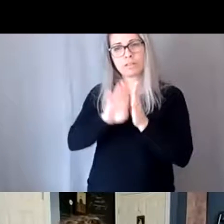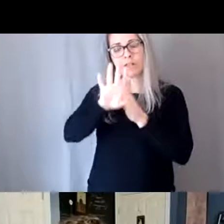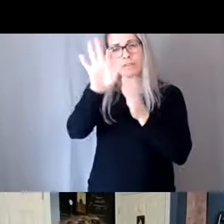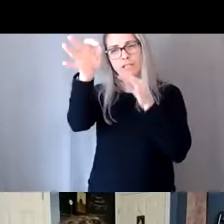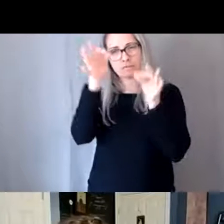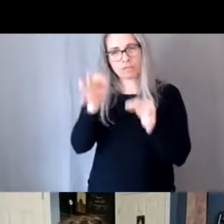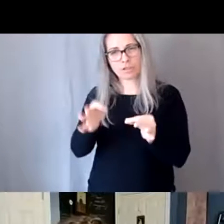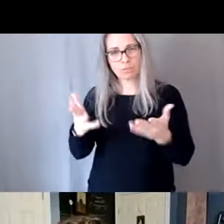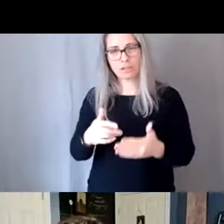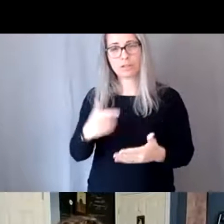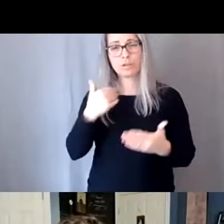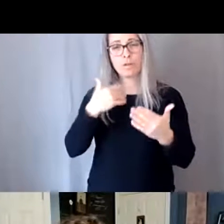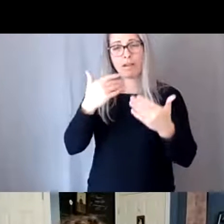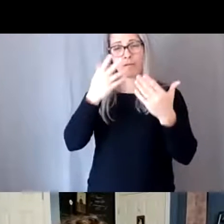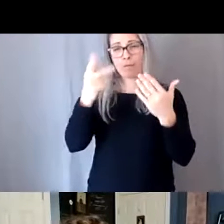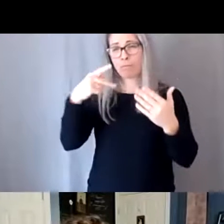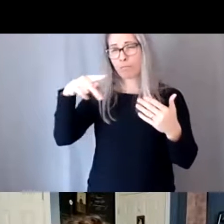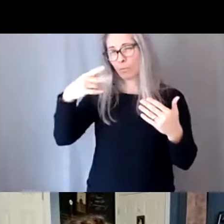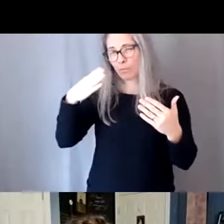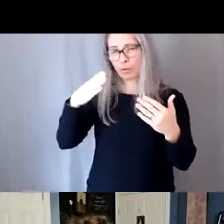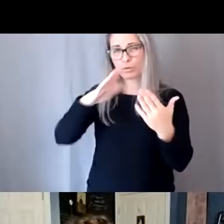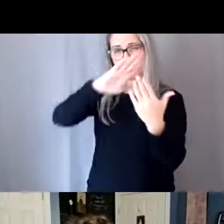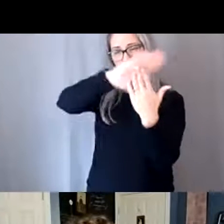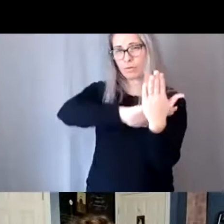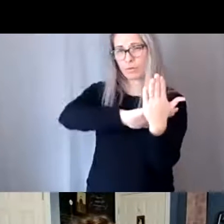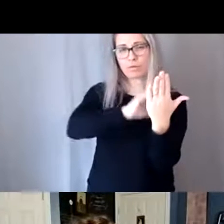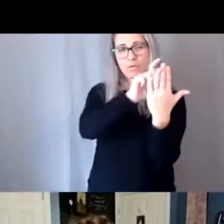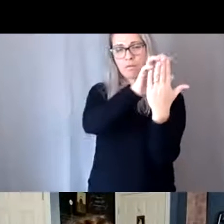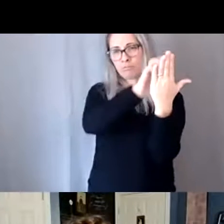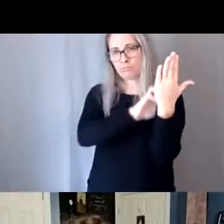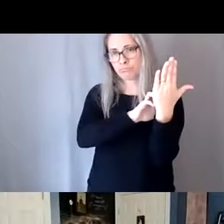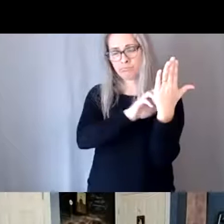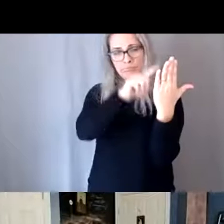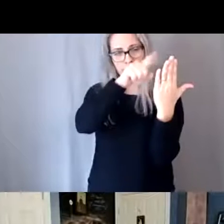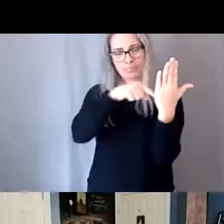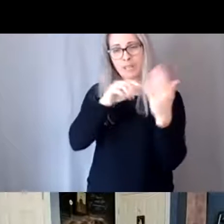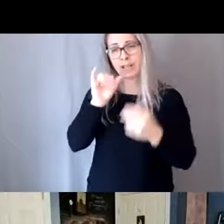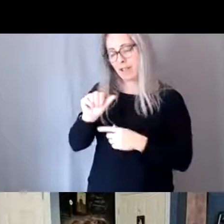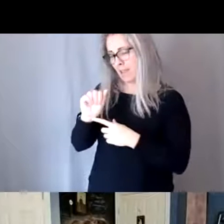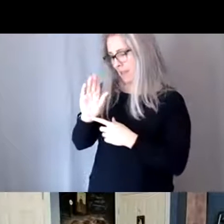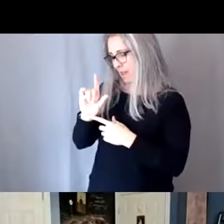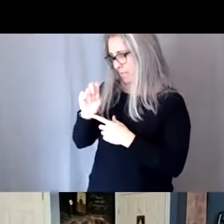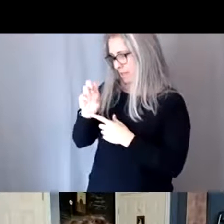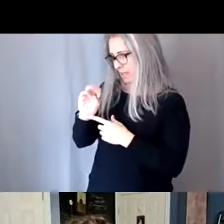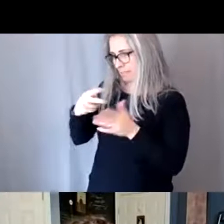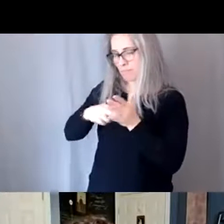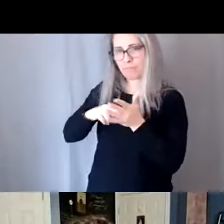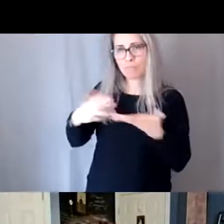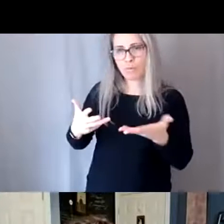blue background presents the following definition of ableism as a system that places value on